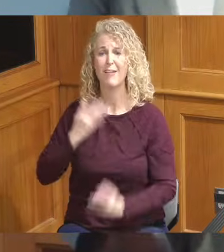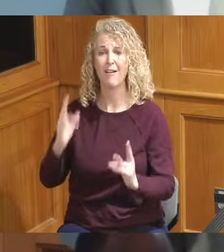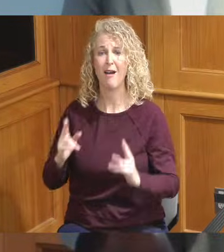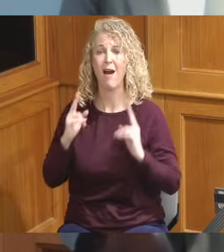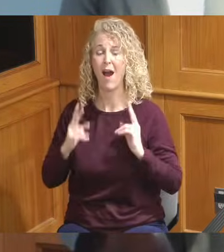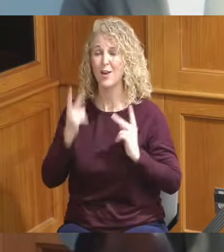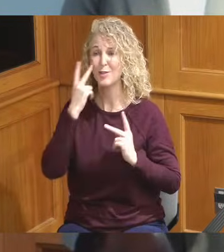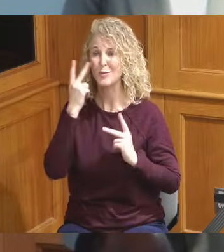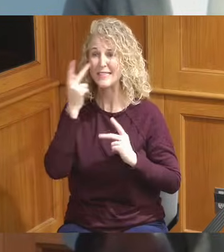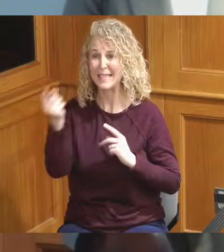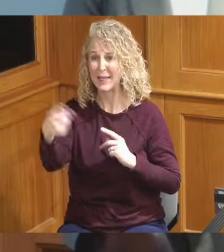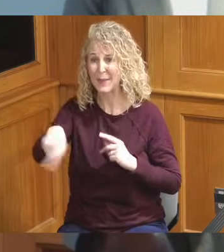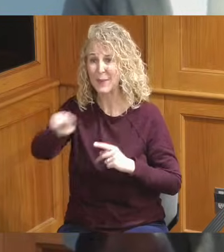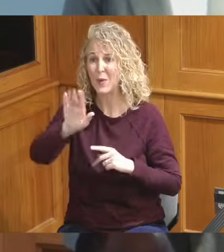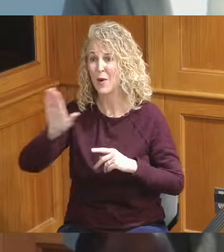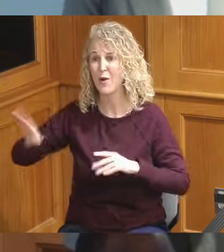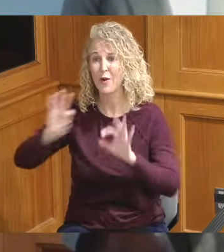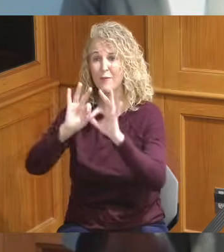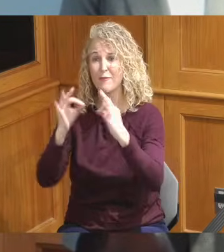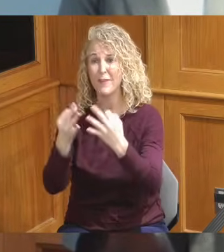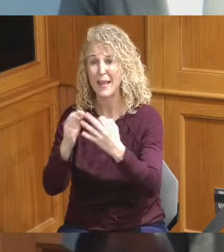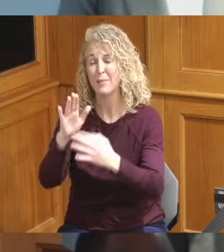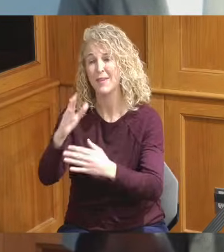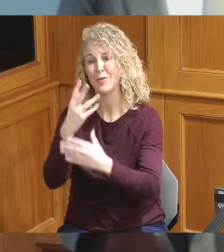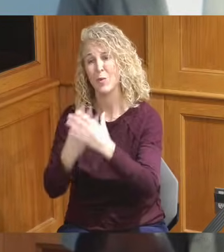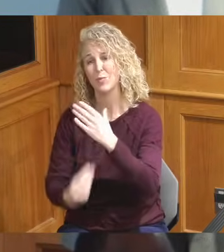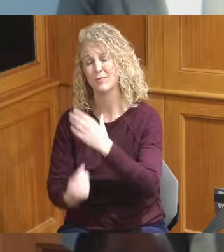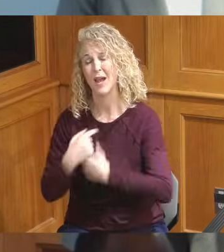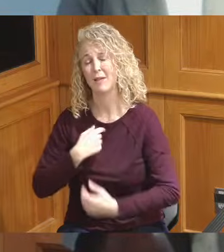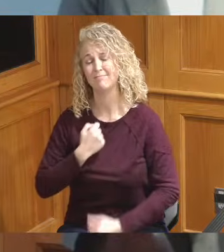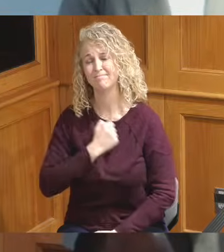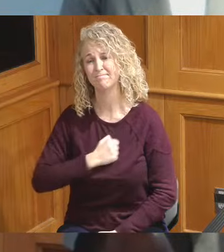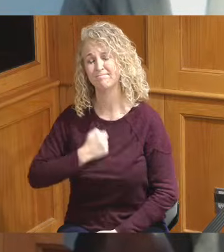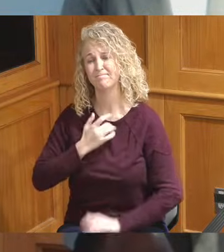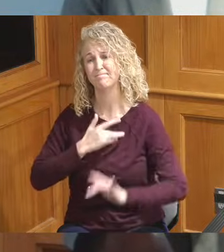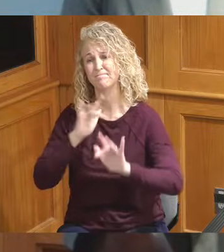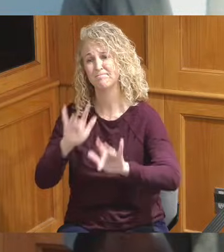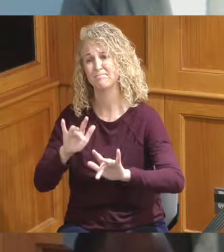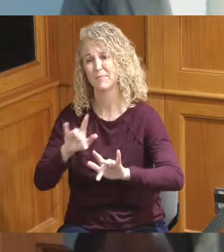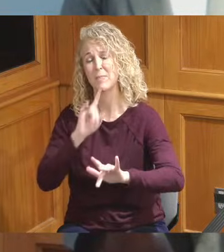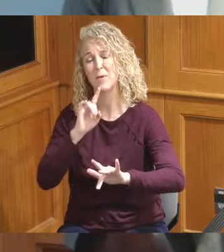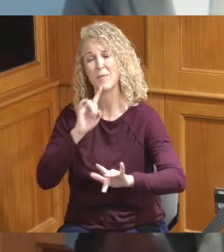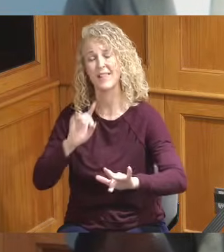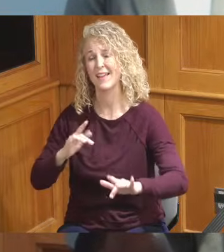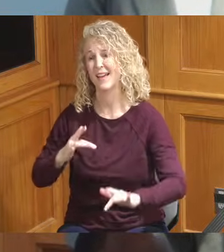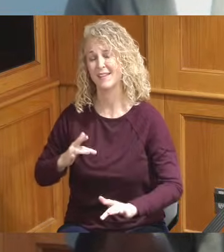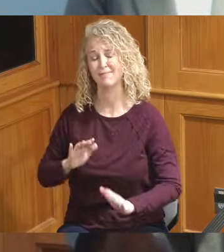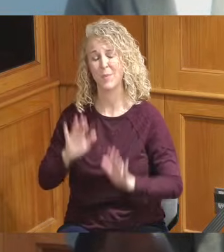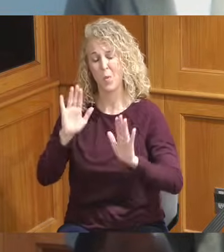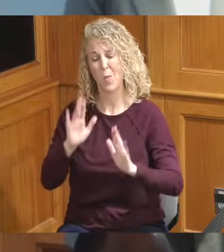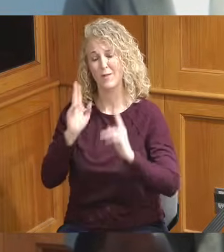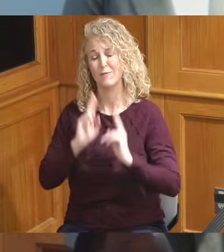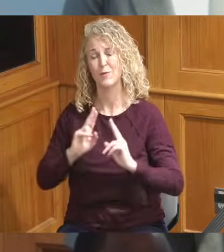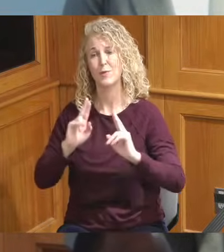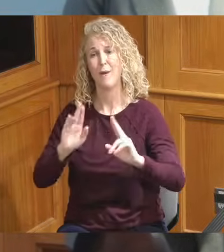with all of you. I am sorry for your loss. but it is a delight to honor Betty here today. So